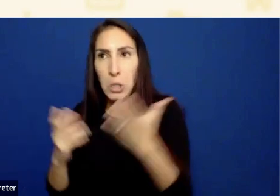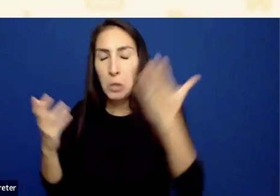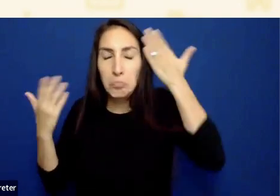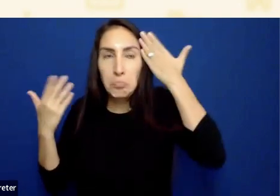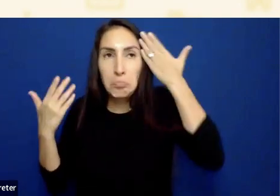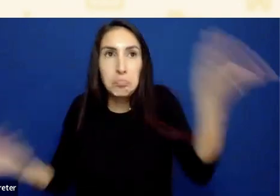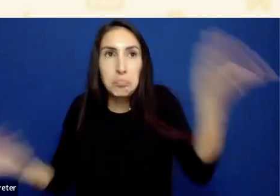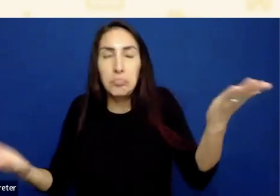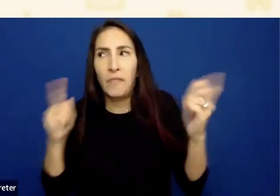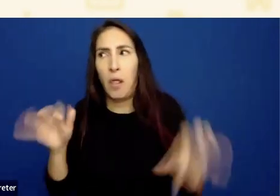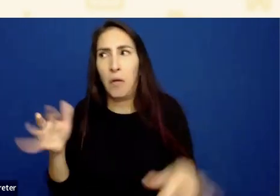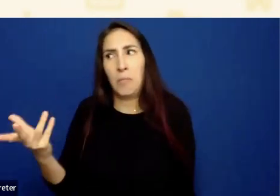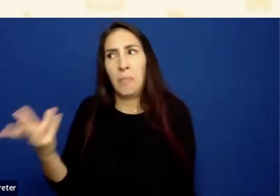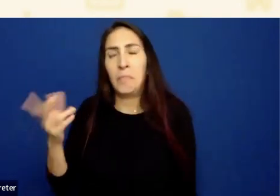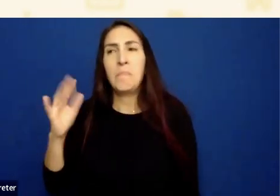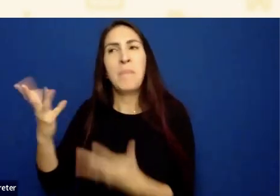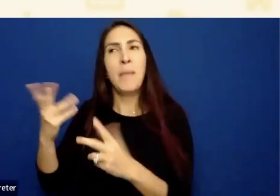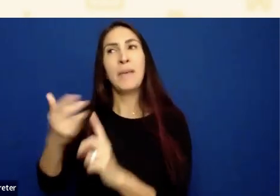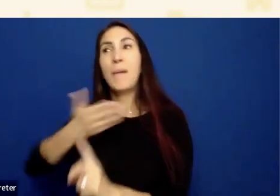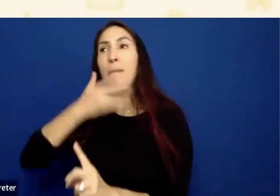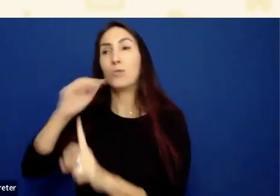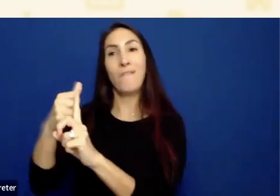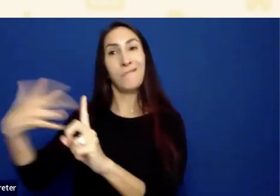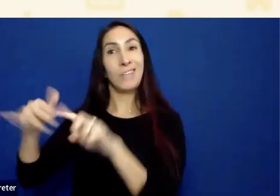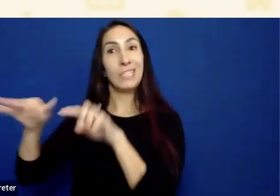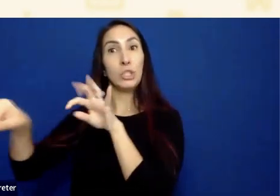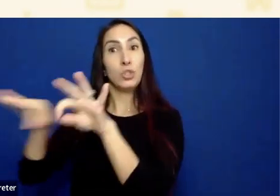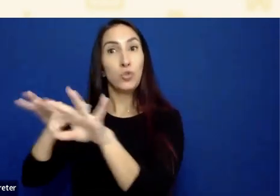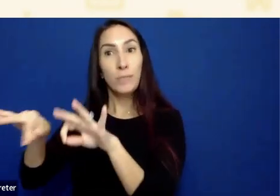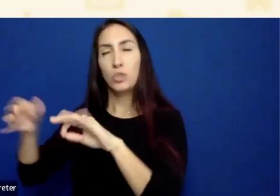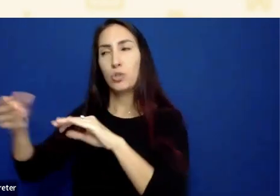what the fonts... Like, what makes Electric Electric?